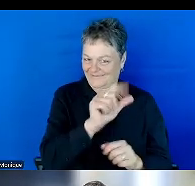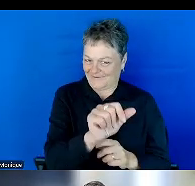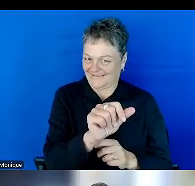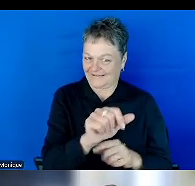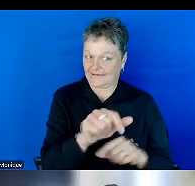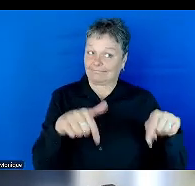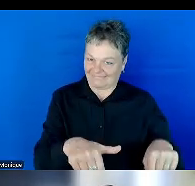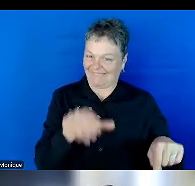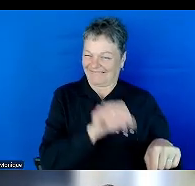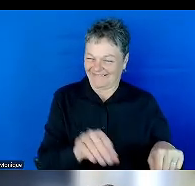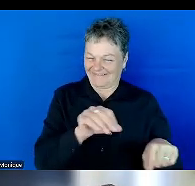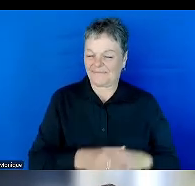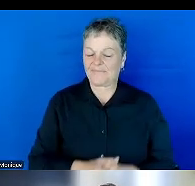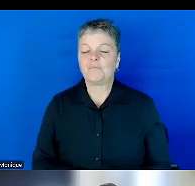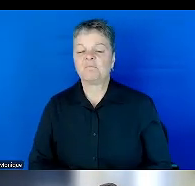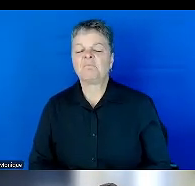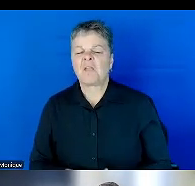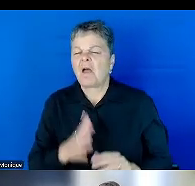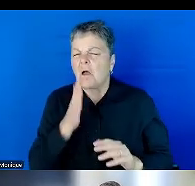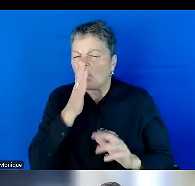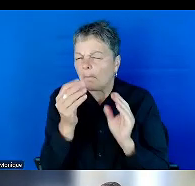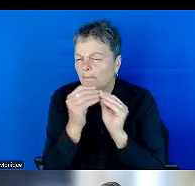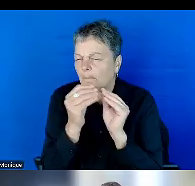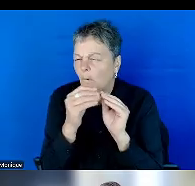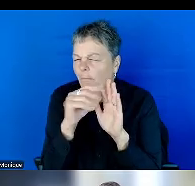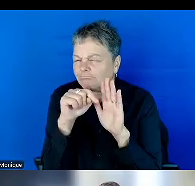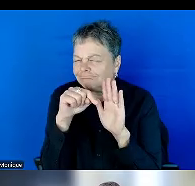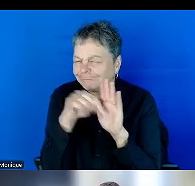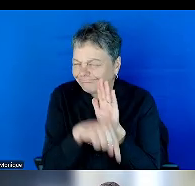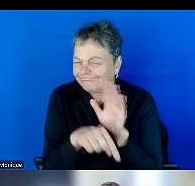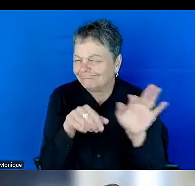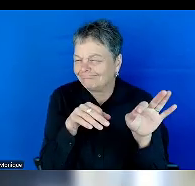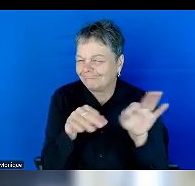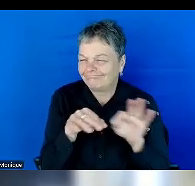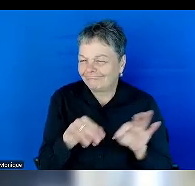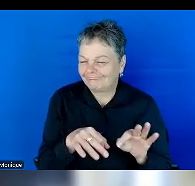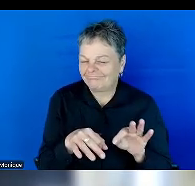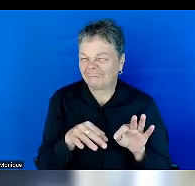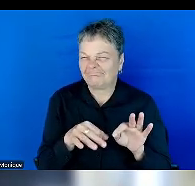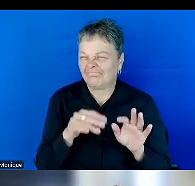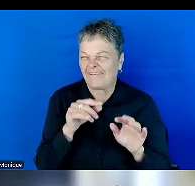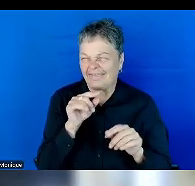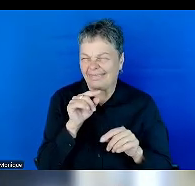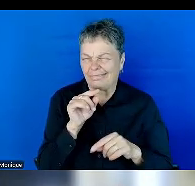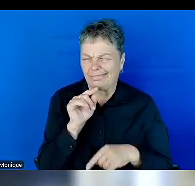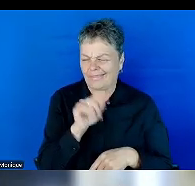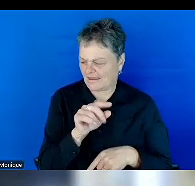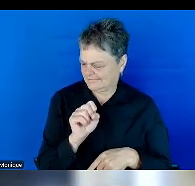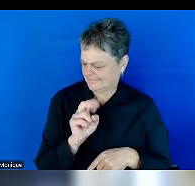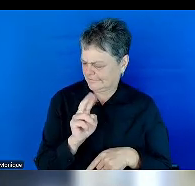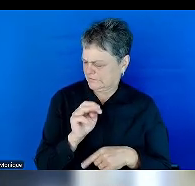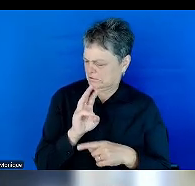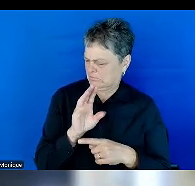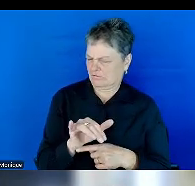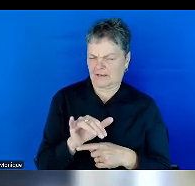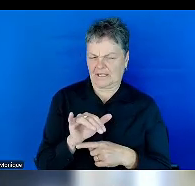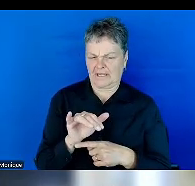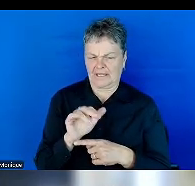um I'll go into a bit more details shortly about what this service means and what we can actually